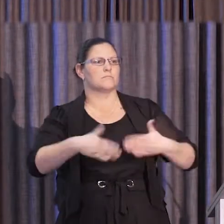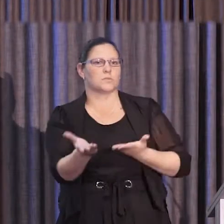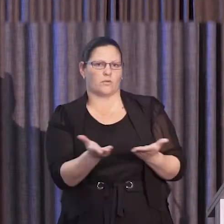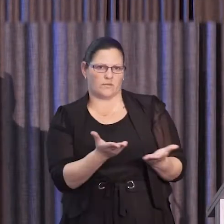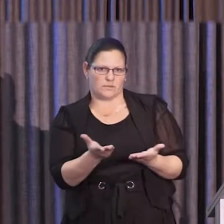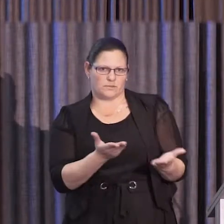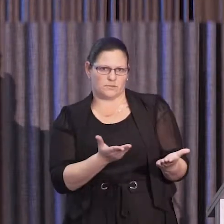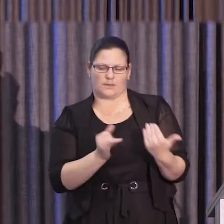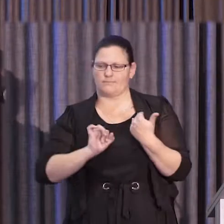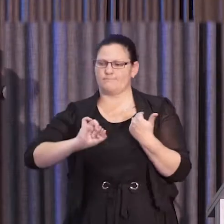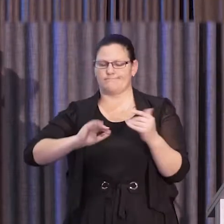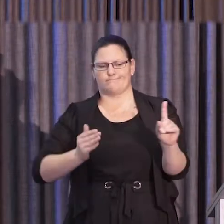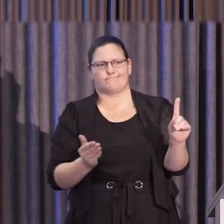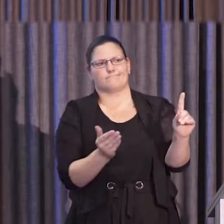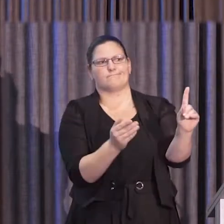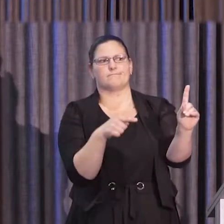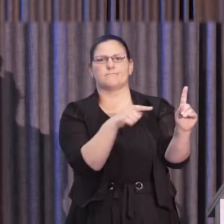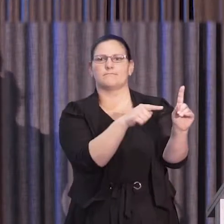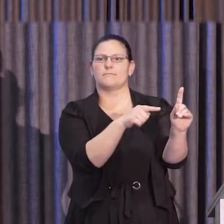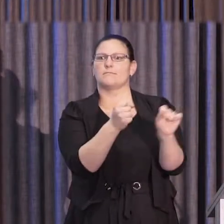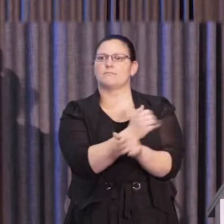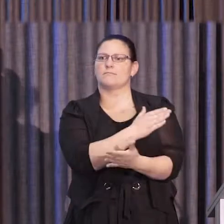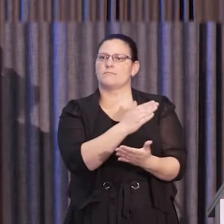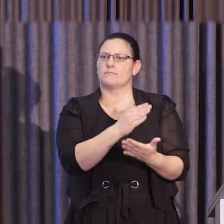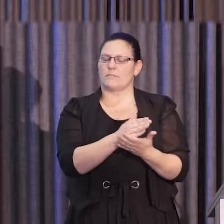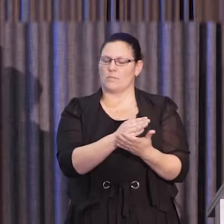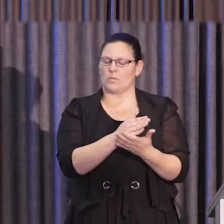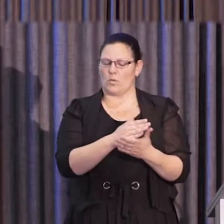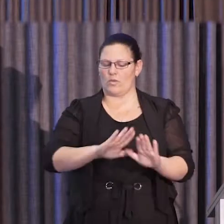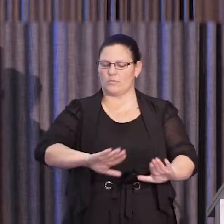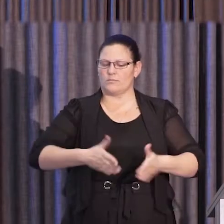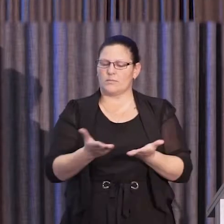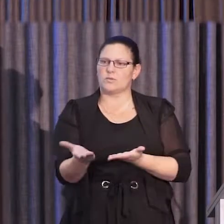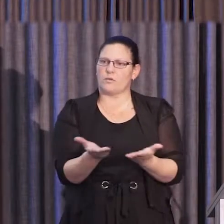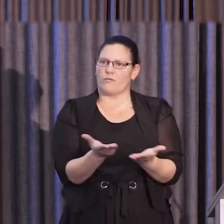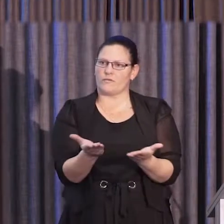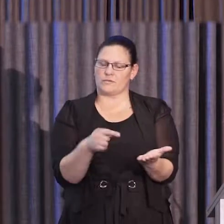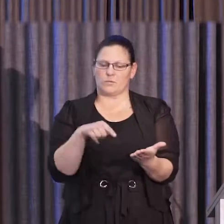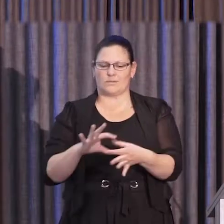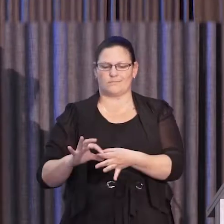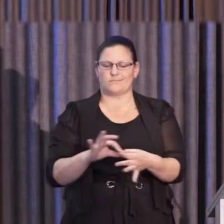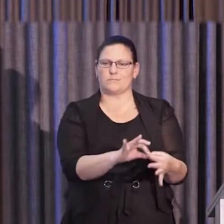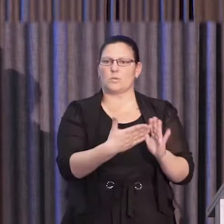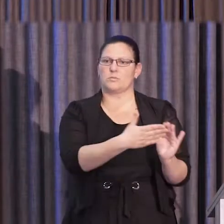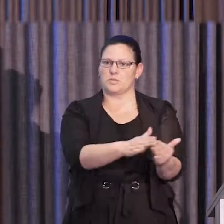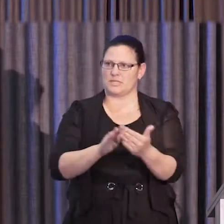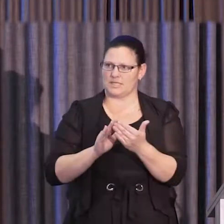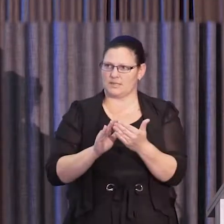that government connected and delivered services that were connected to communities and delivered outcomes that communities wanted.